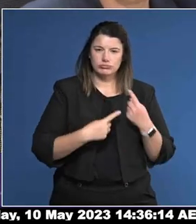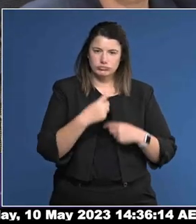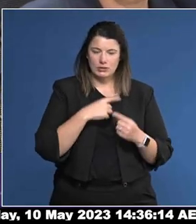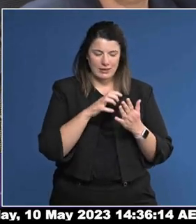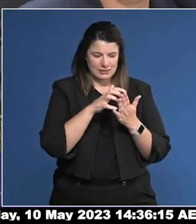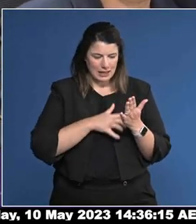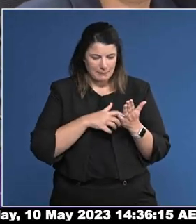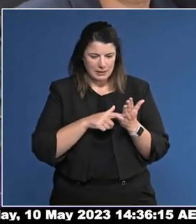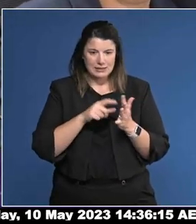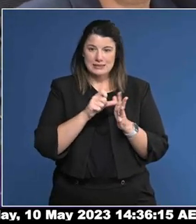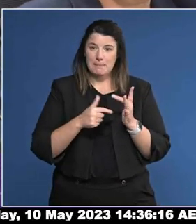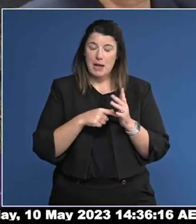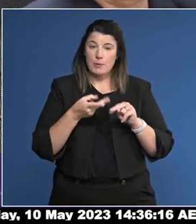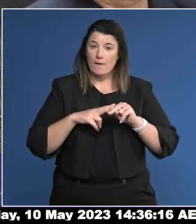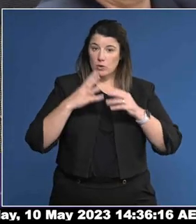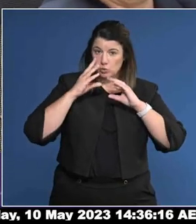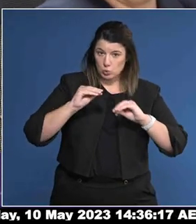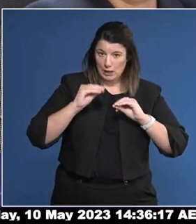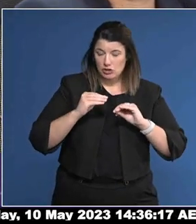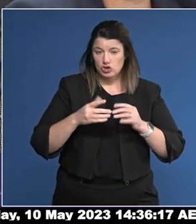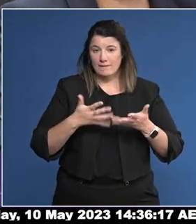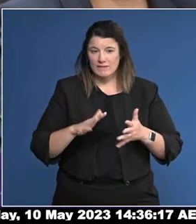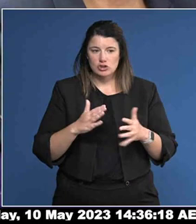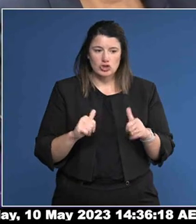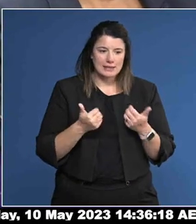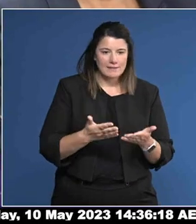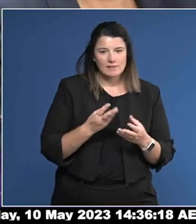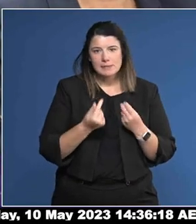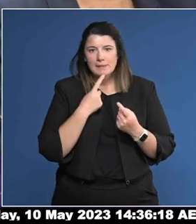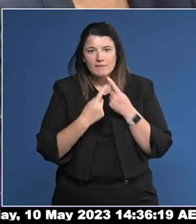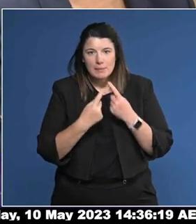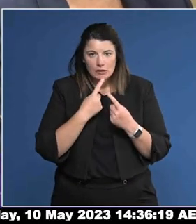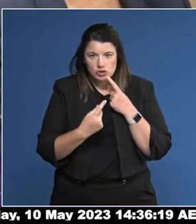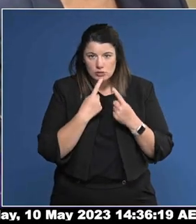'The Department of Education provided some information to the NDIA.'